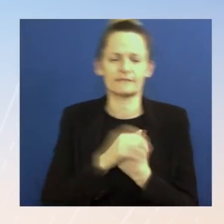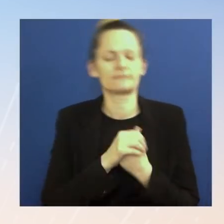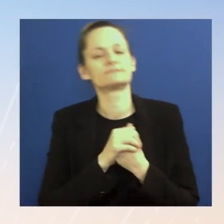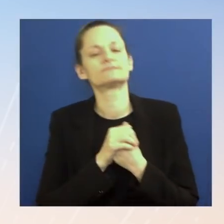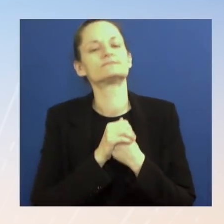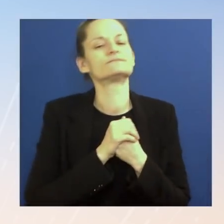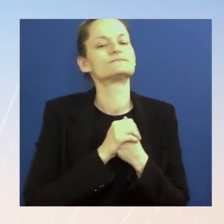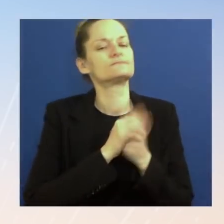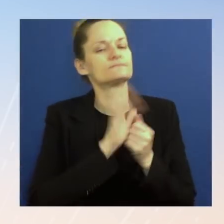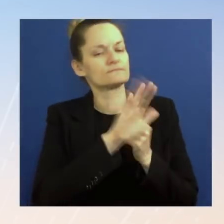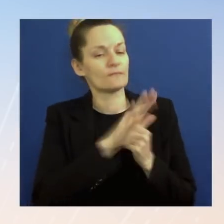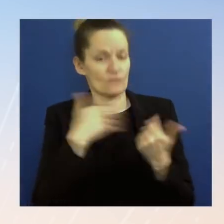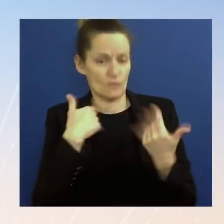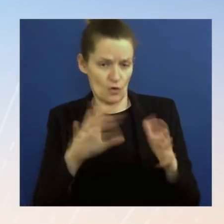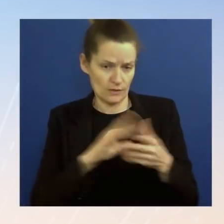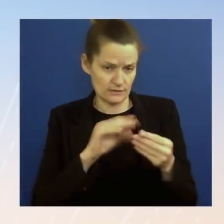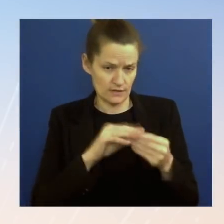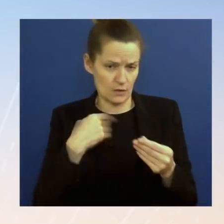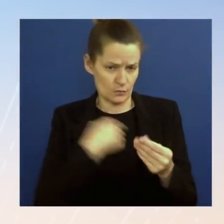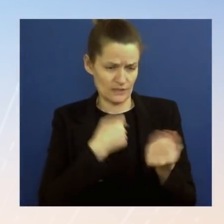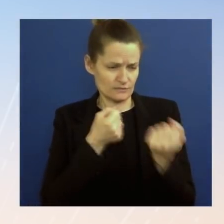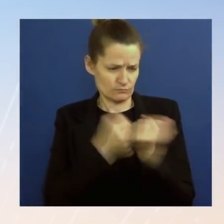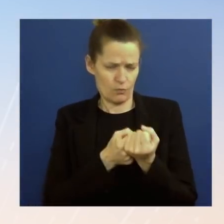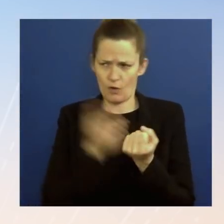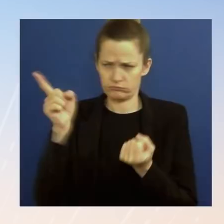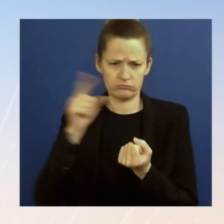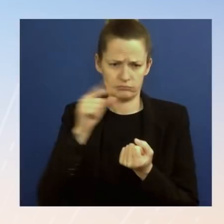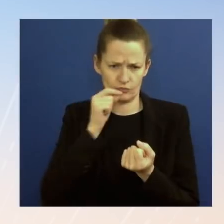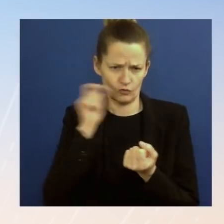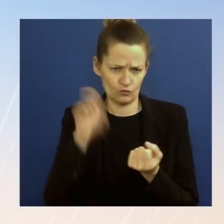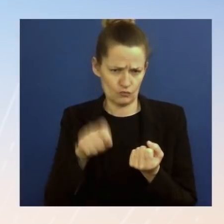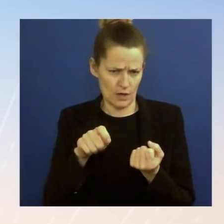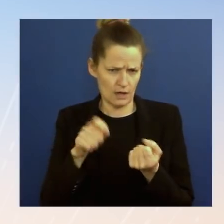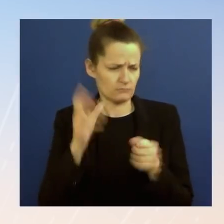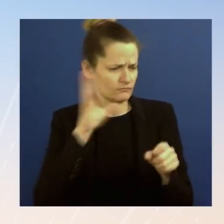in these talks and conversations as long as they choose to continue to participate in them, of course.